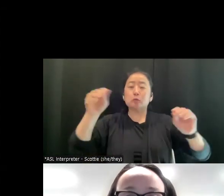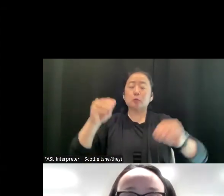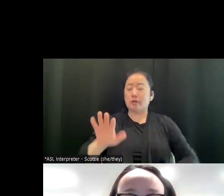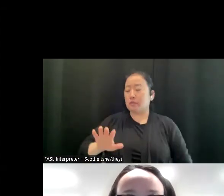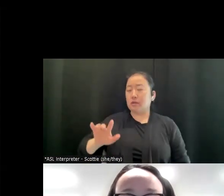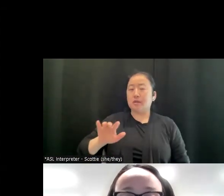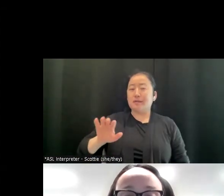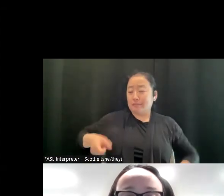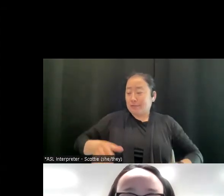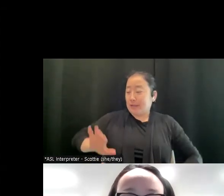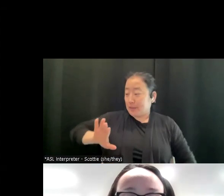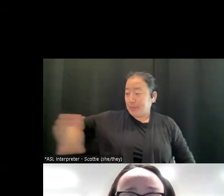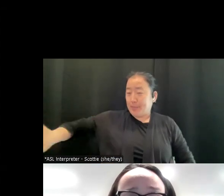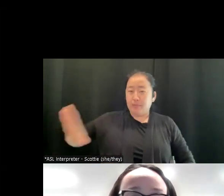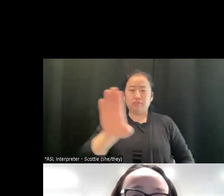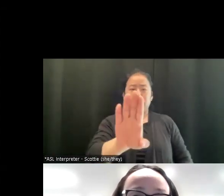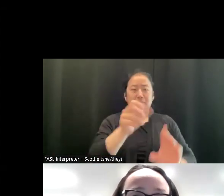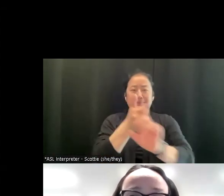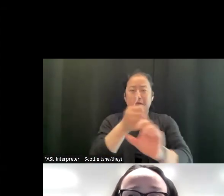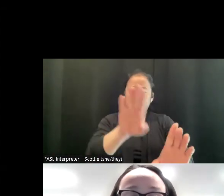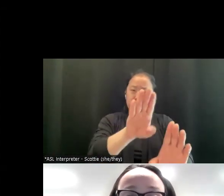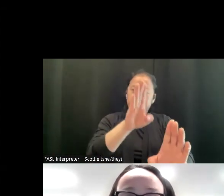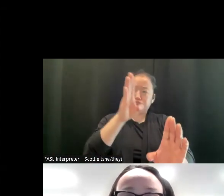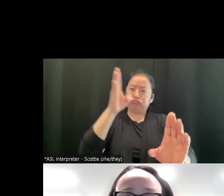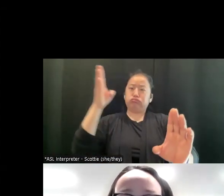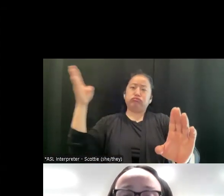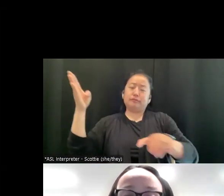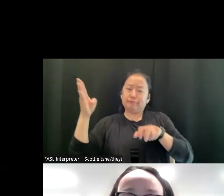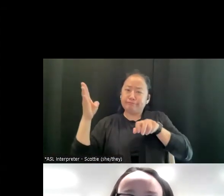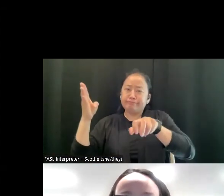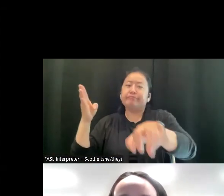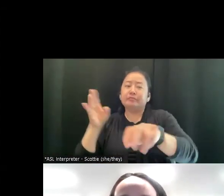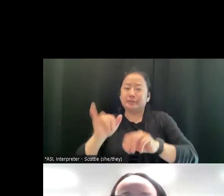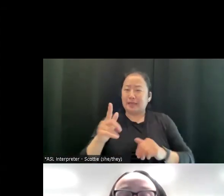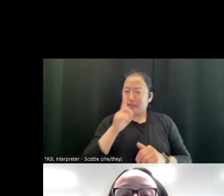assistive technology and all of these things make life easier for all of us in a lot of ways.